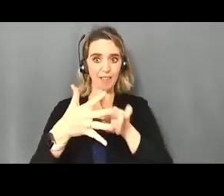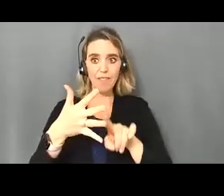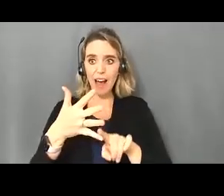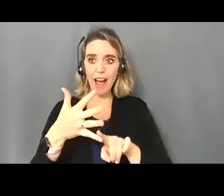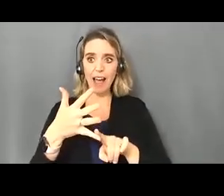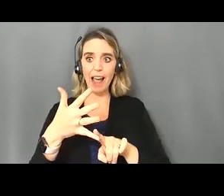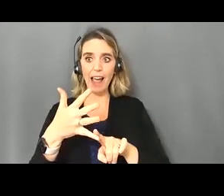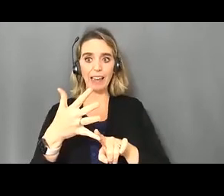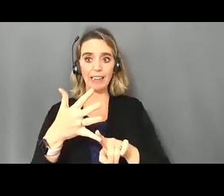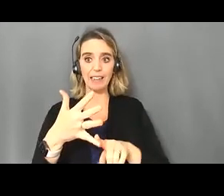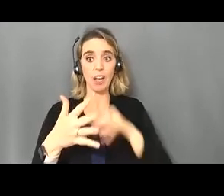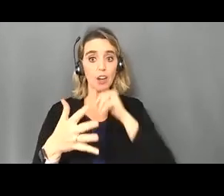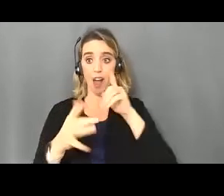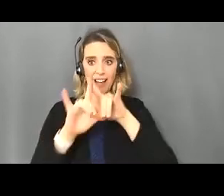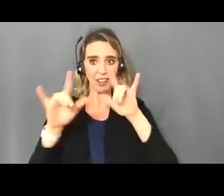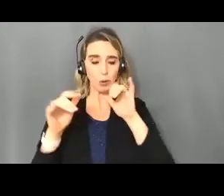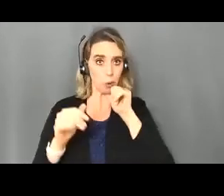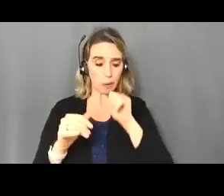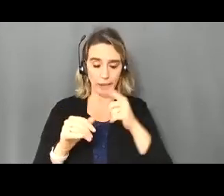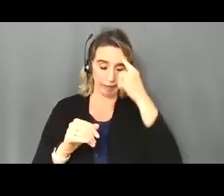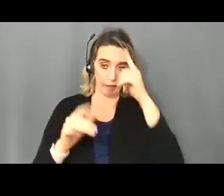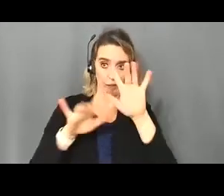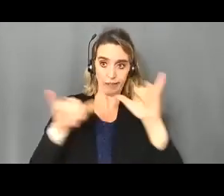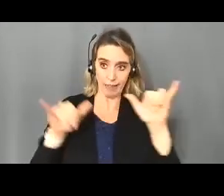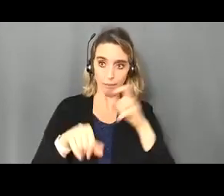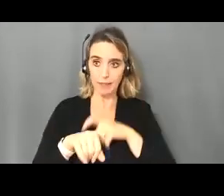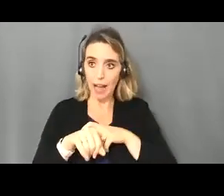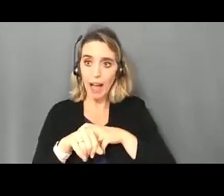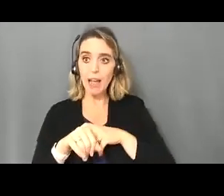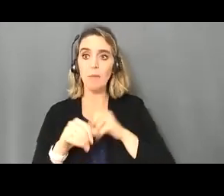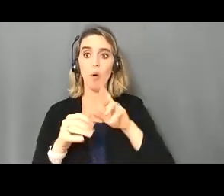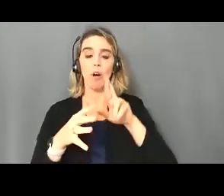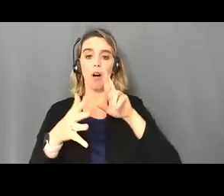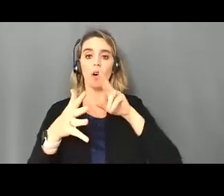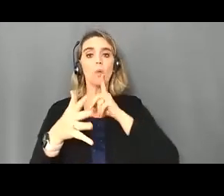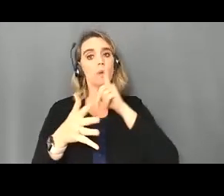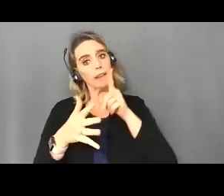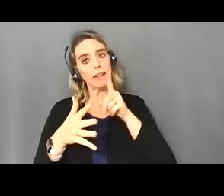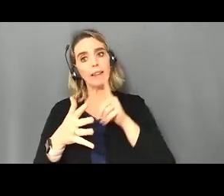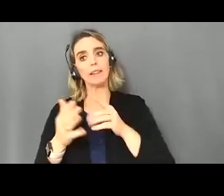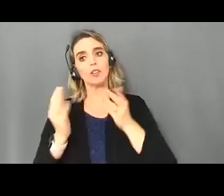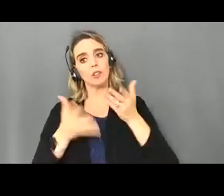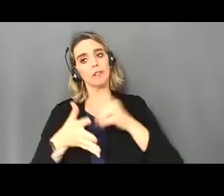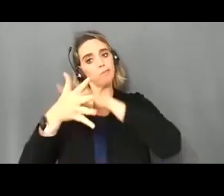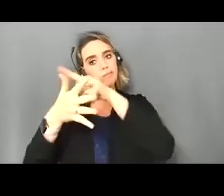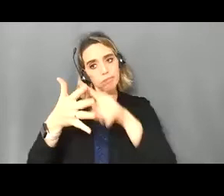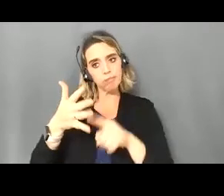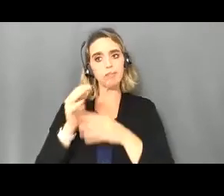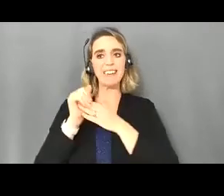all at once necessarily or even all of them at any one time, but really just a guideline to touch upon,